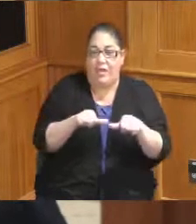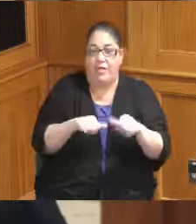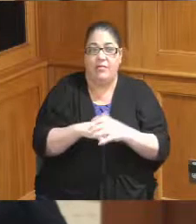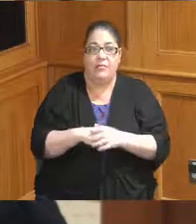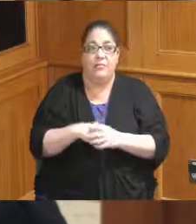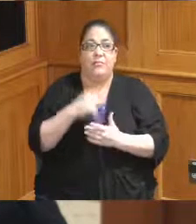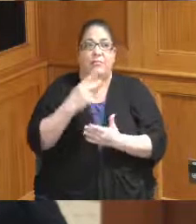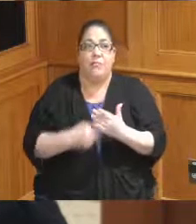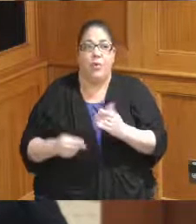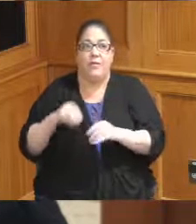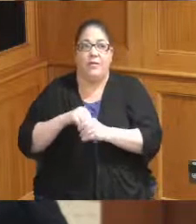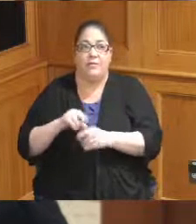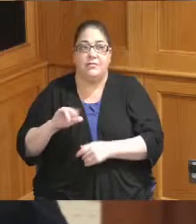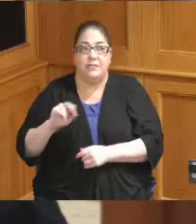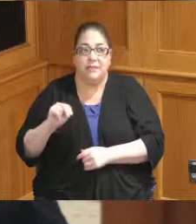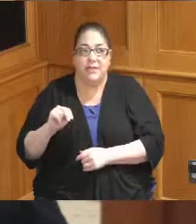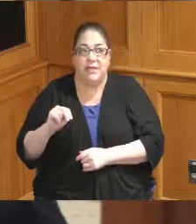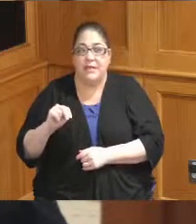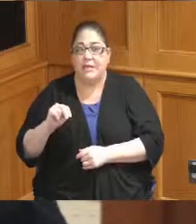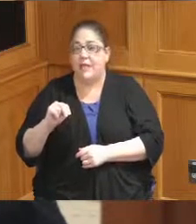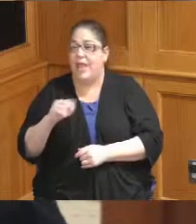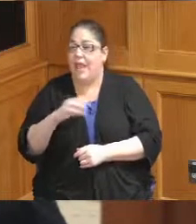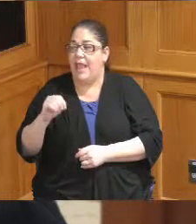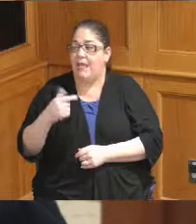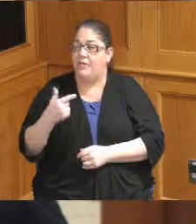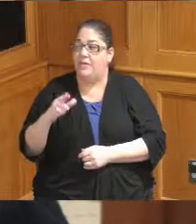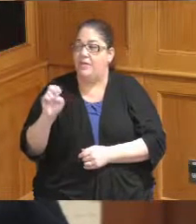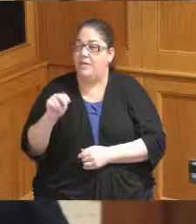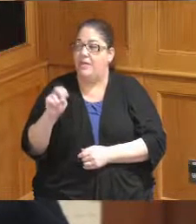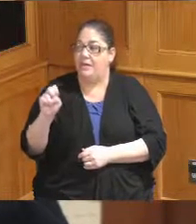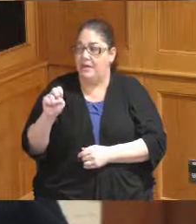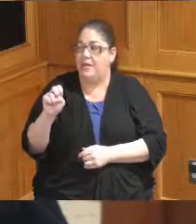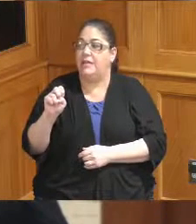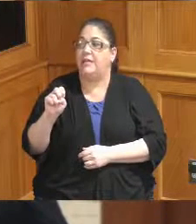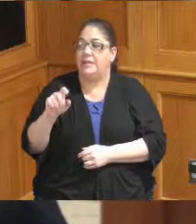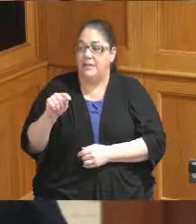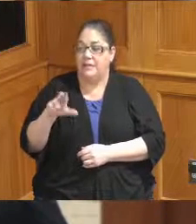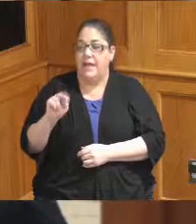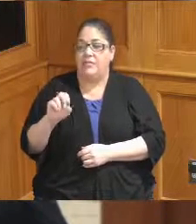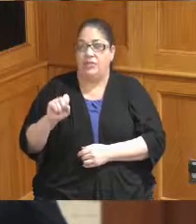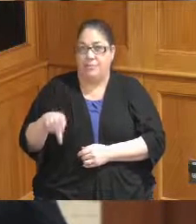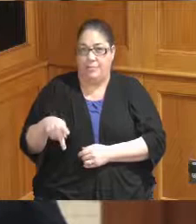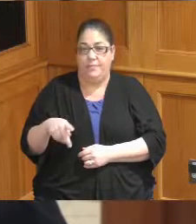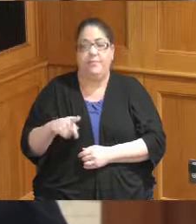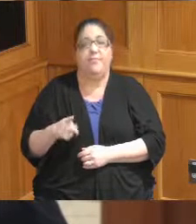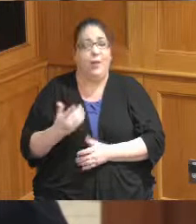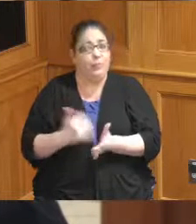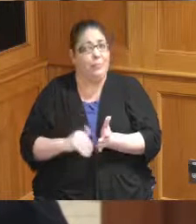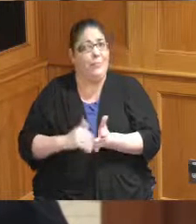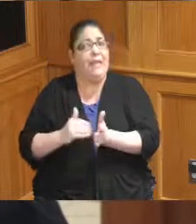the city of Cincinnati and Green Township homes in this area have experienced repeated flooding and